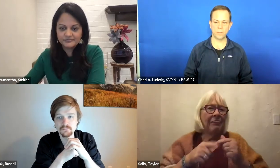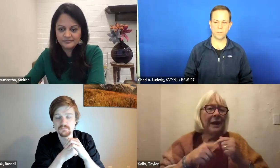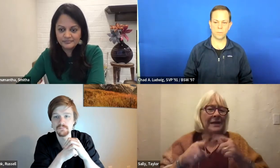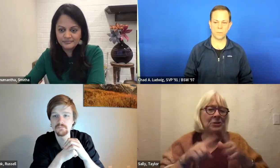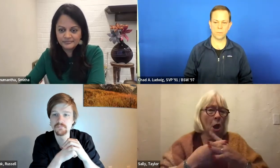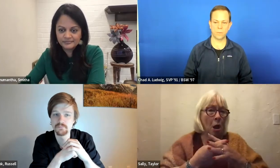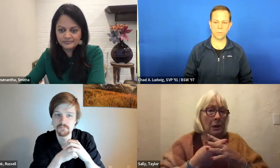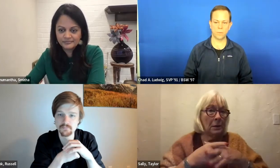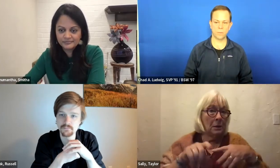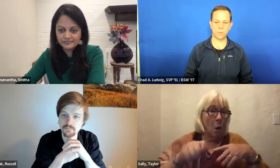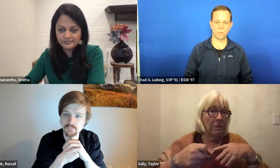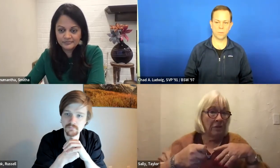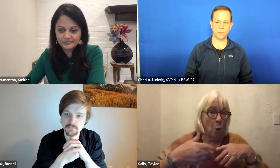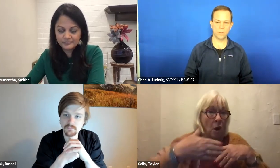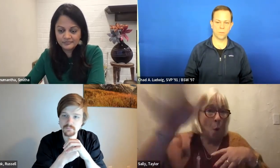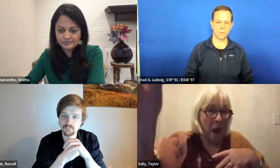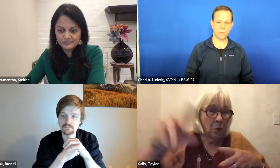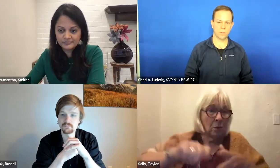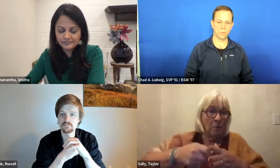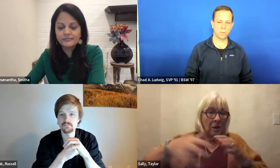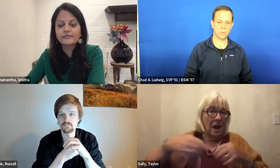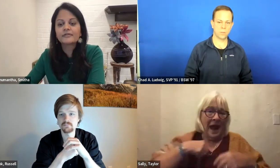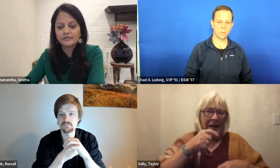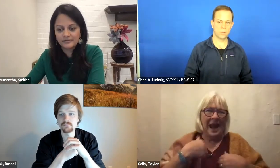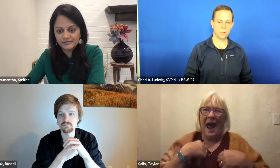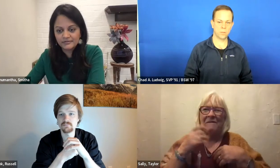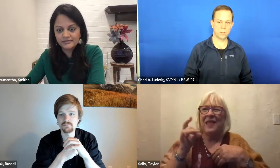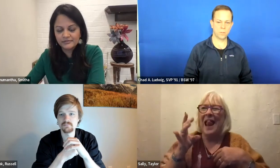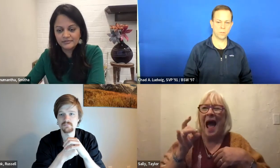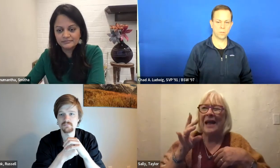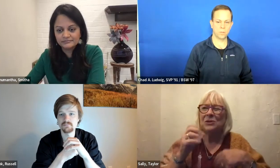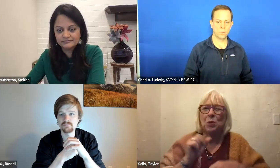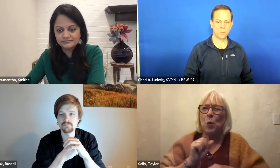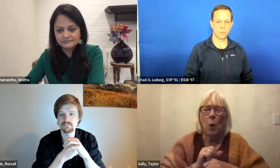That was actually quite helpful to have, and then he started opening the door and leaving,